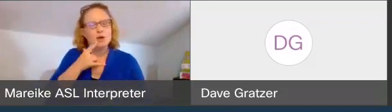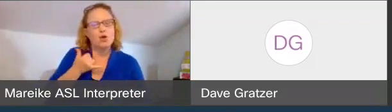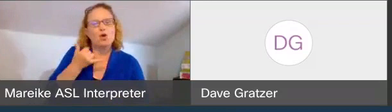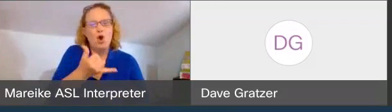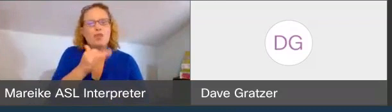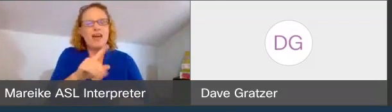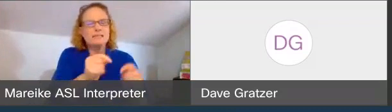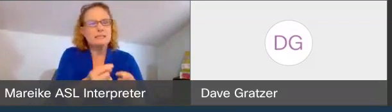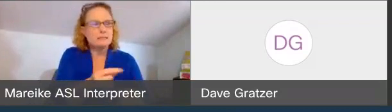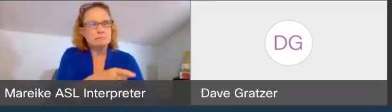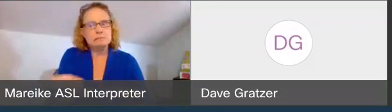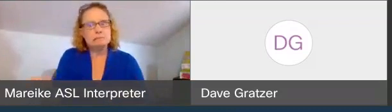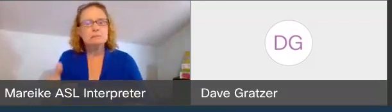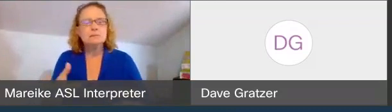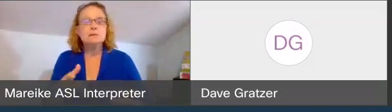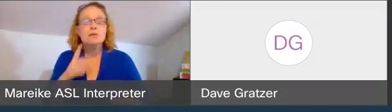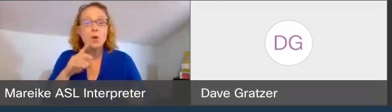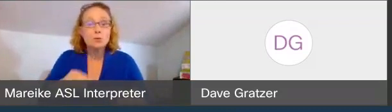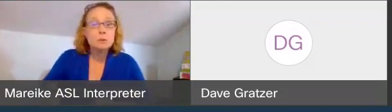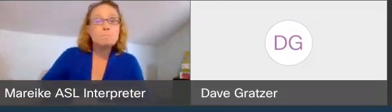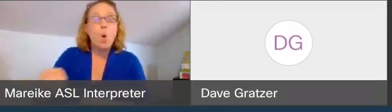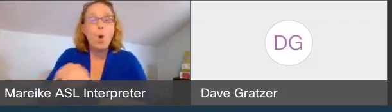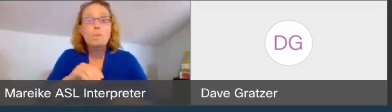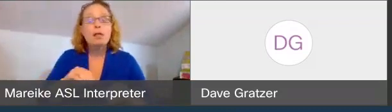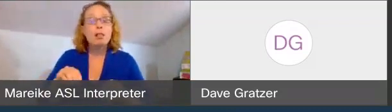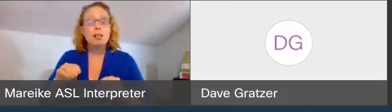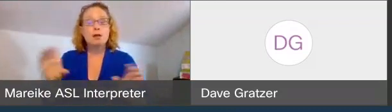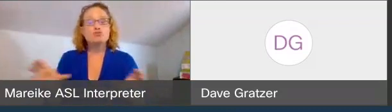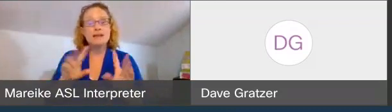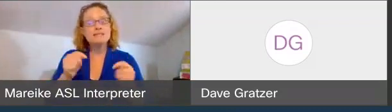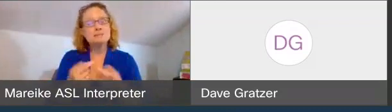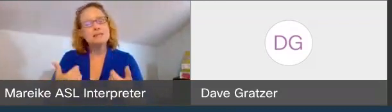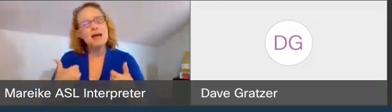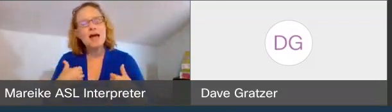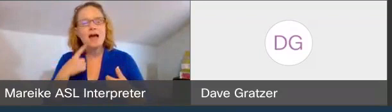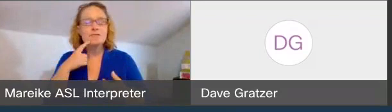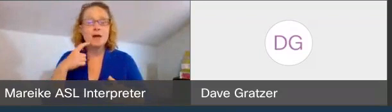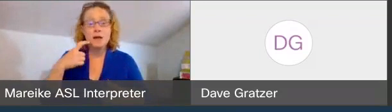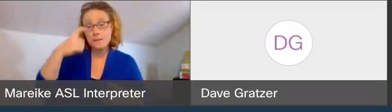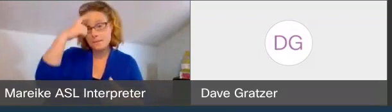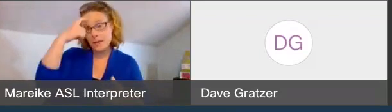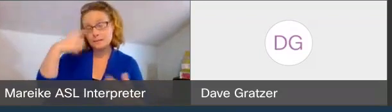The Mobile Crisis Teams are staffed by a mixture of mental health clinicians, and peers, and they